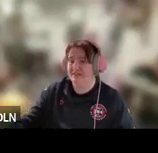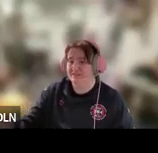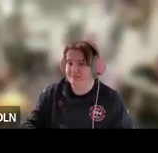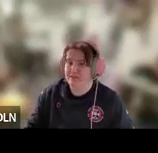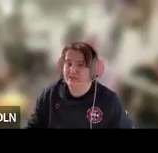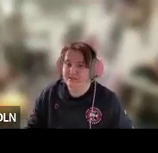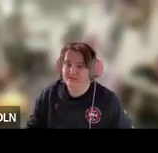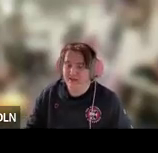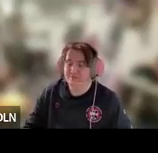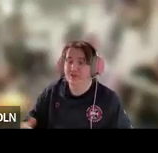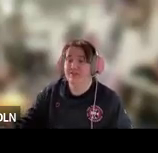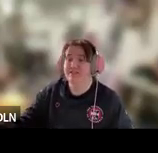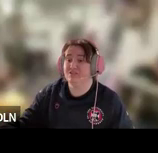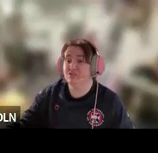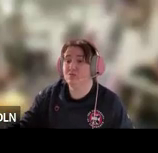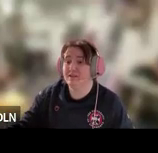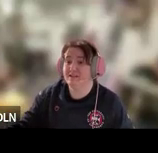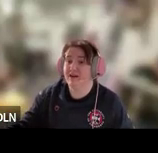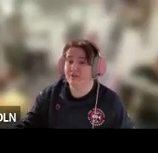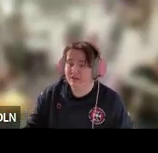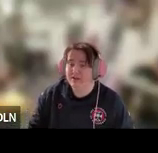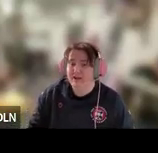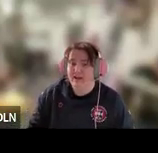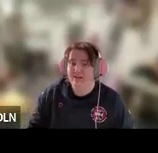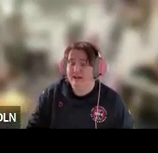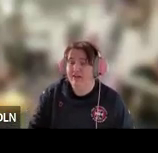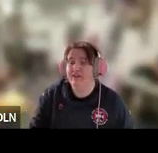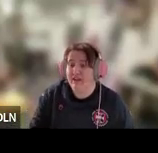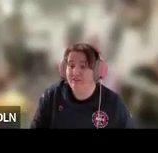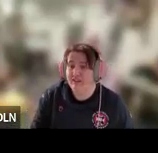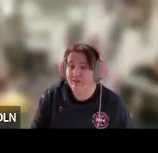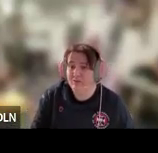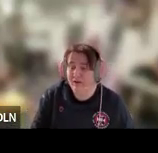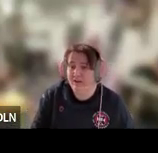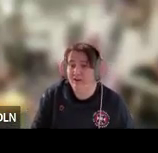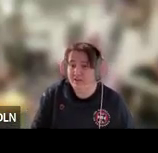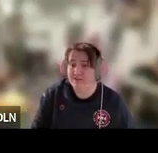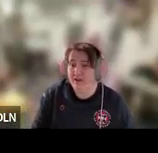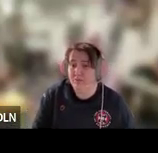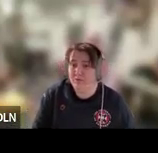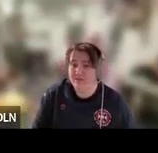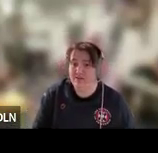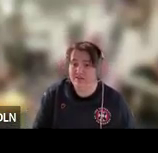I need to be turn this in two months out." And having an advocate can also help you stay